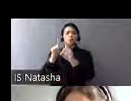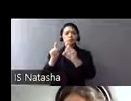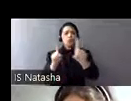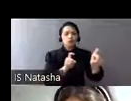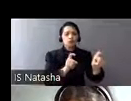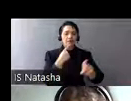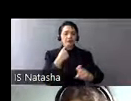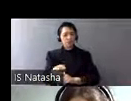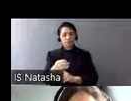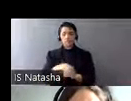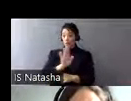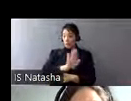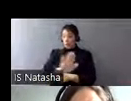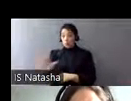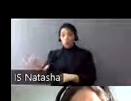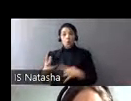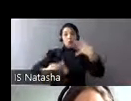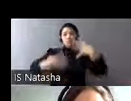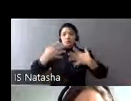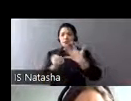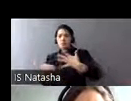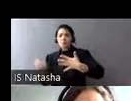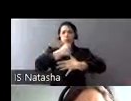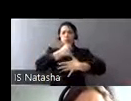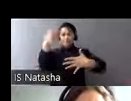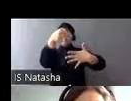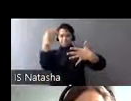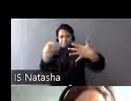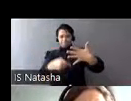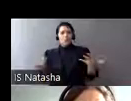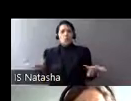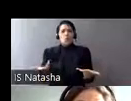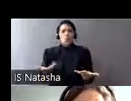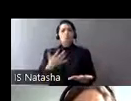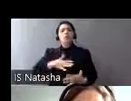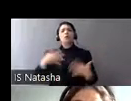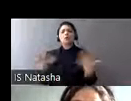What, did they want to develop in terms of data and what do they need?